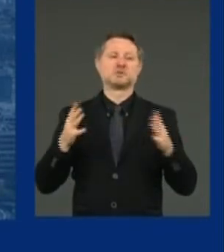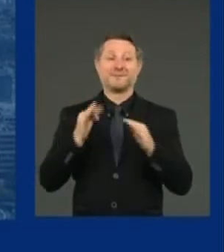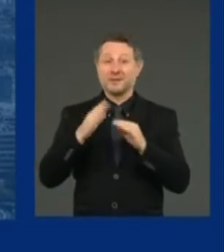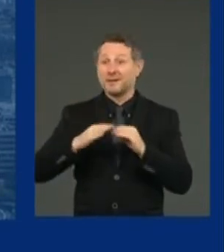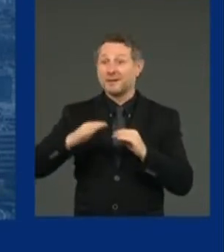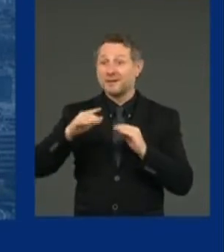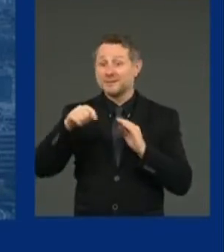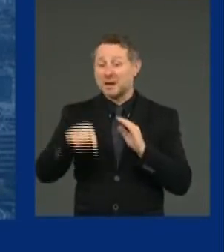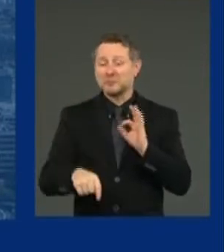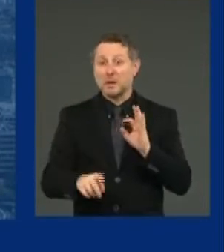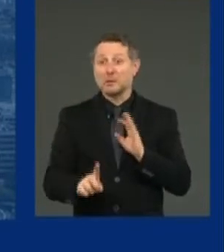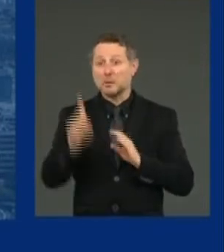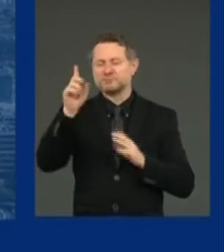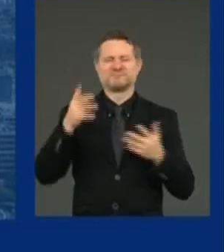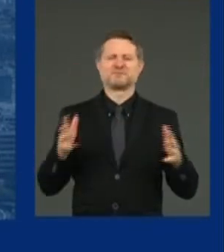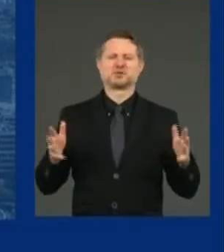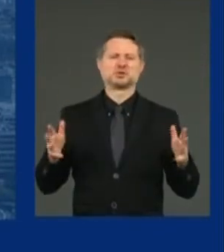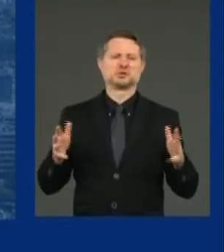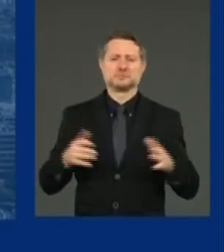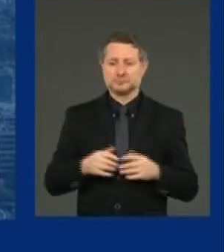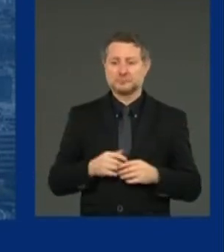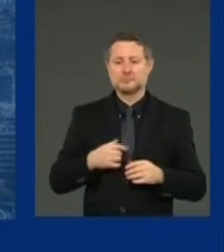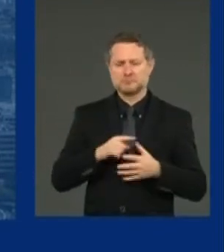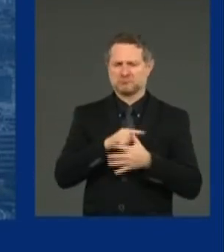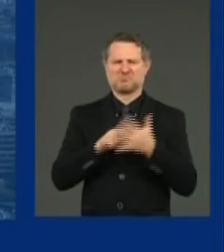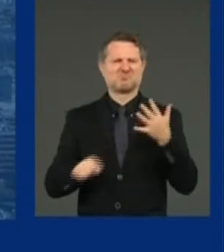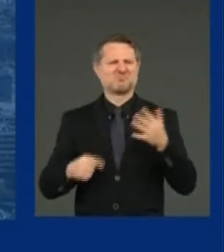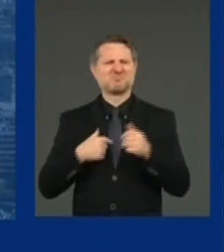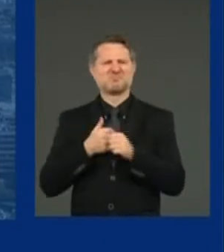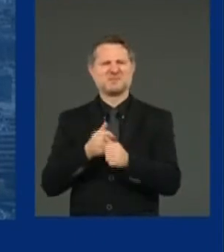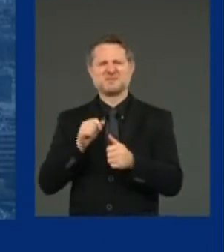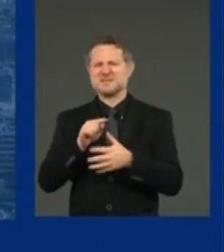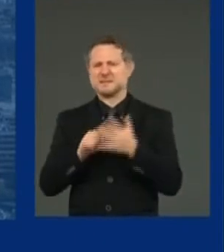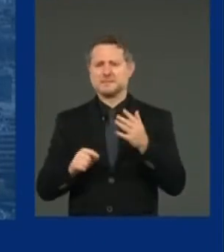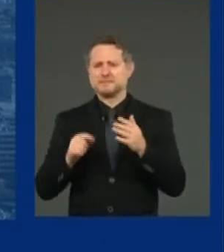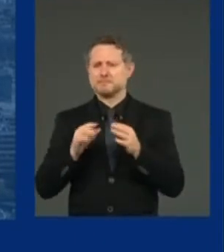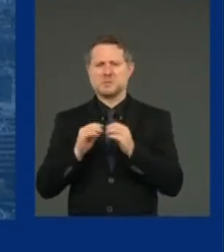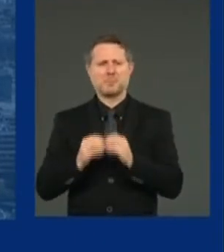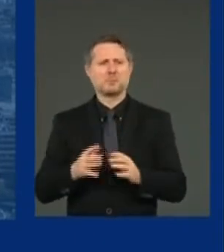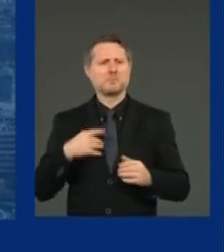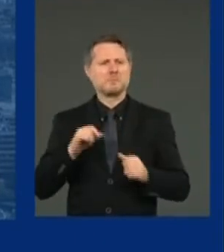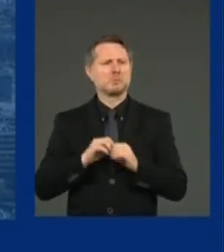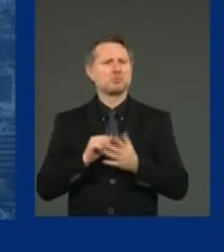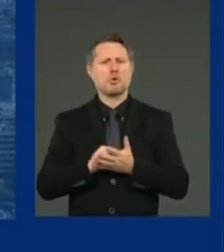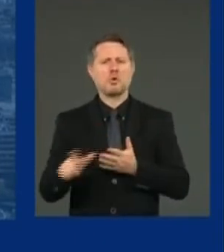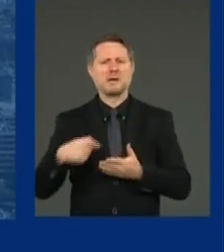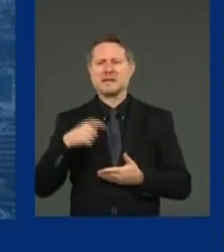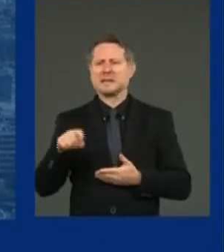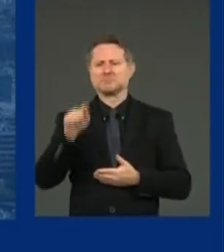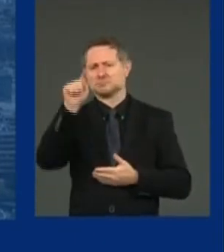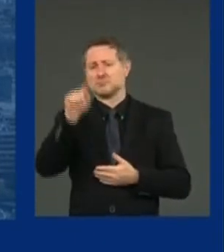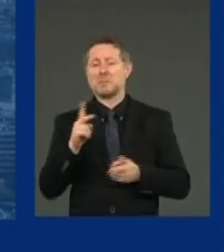IT'S MATH. AND THERE IS A LIBERATION IN THAT.